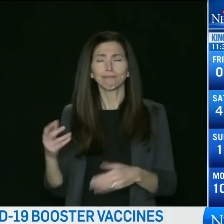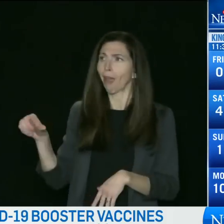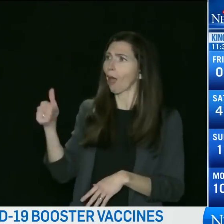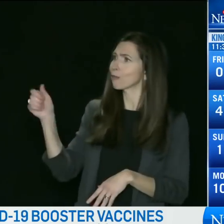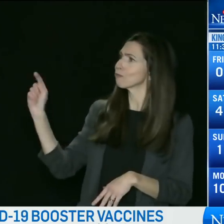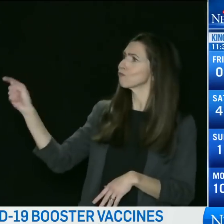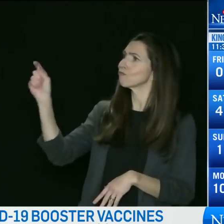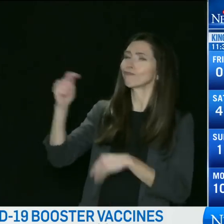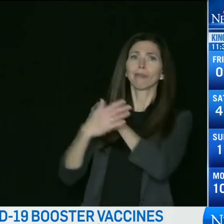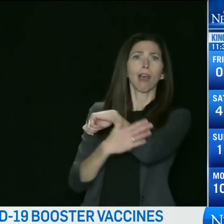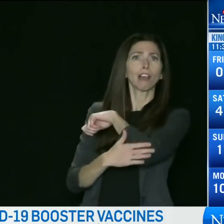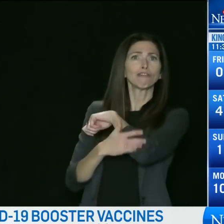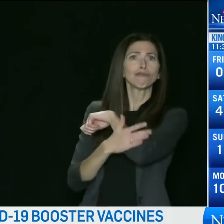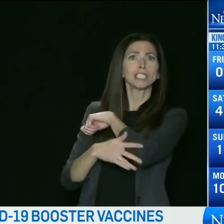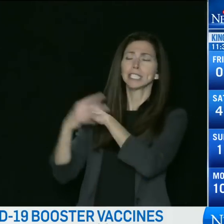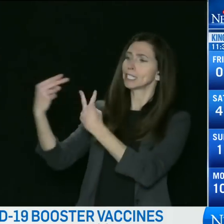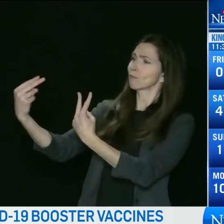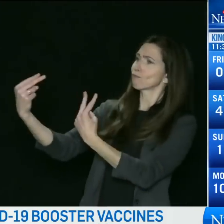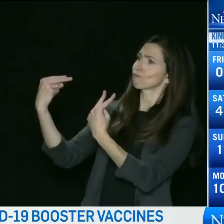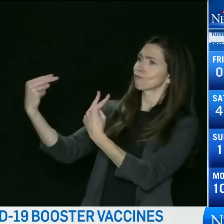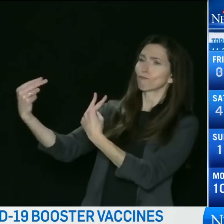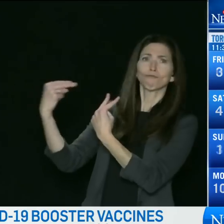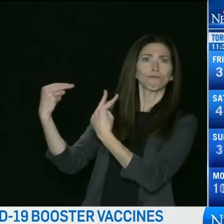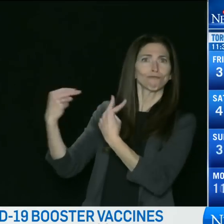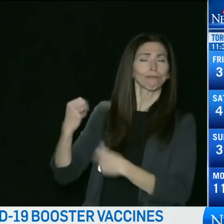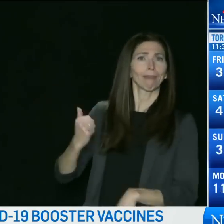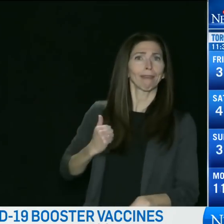CANADA, WELL, I THINK WE ARE